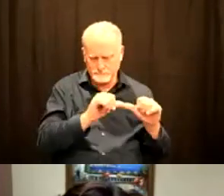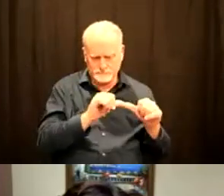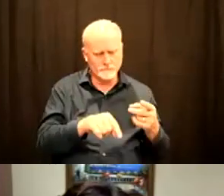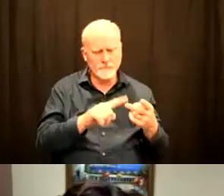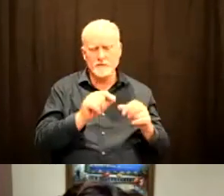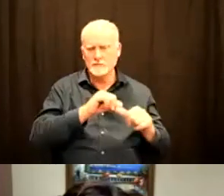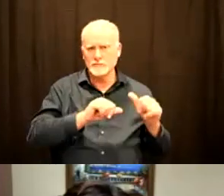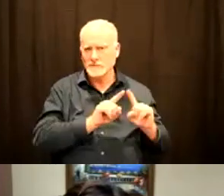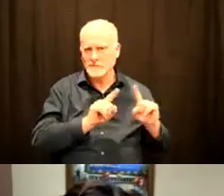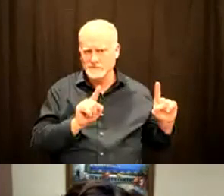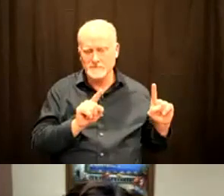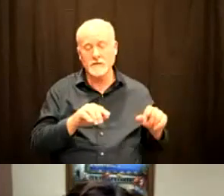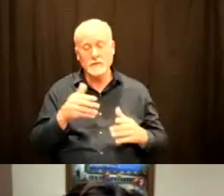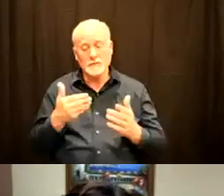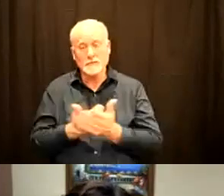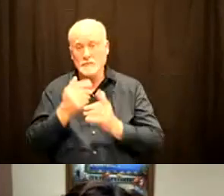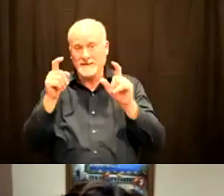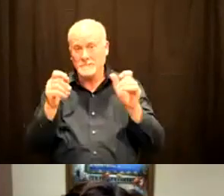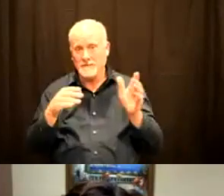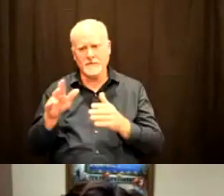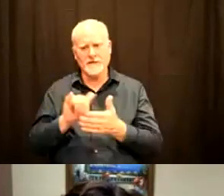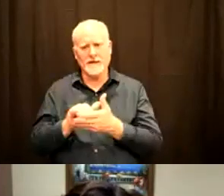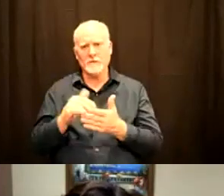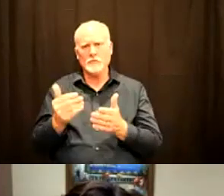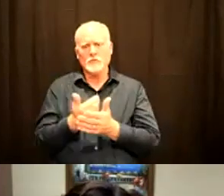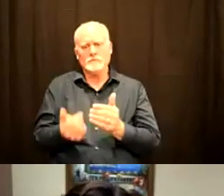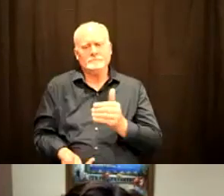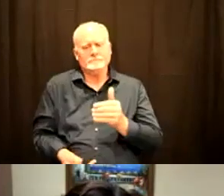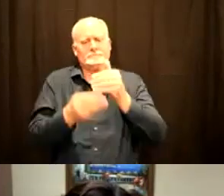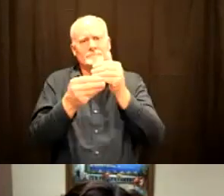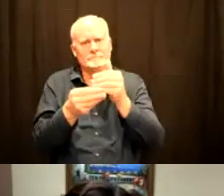the new testing plan is the new leg of the stool that's going to help us identify cases more